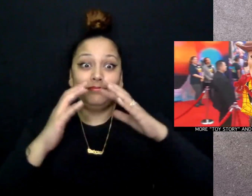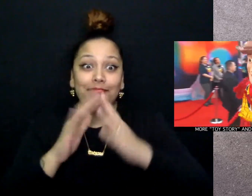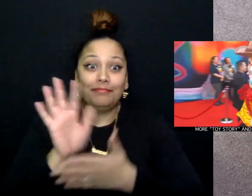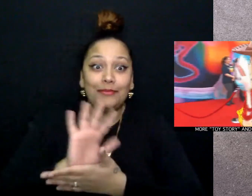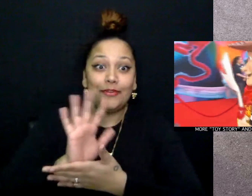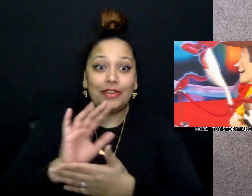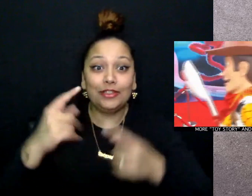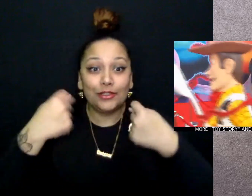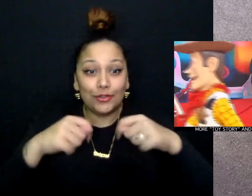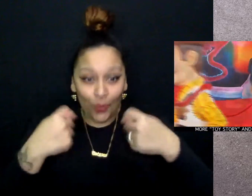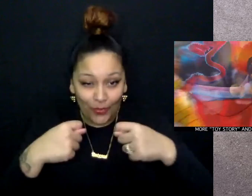and